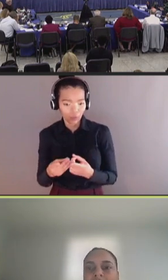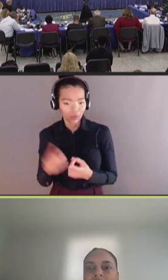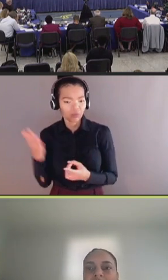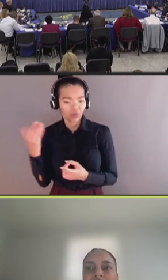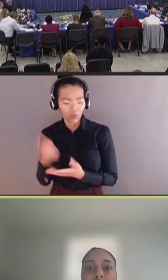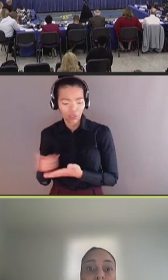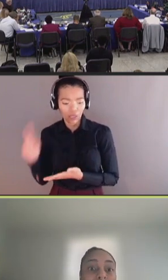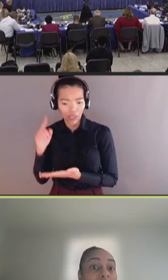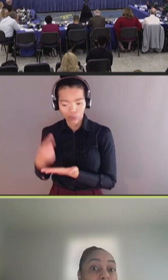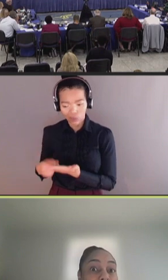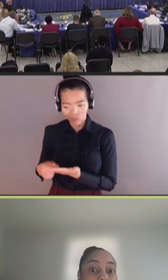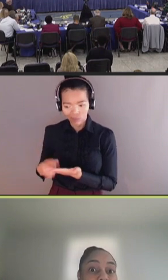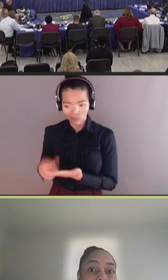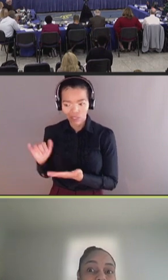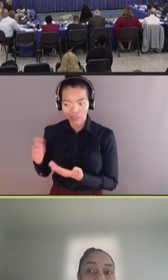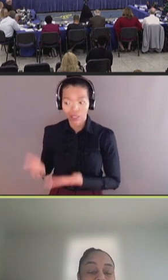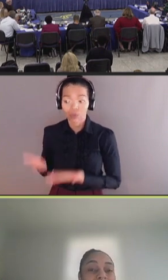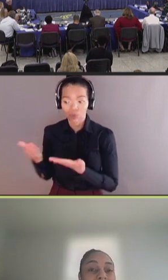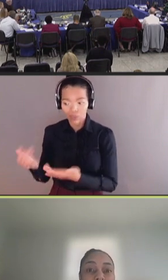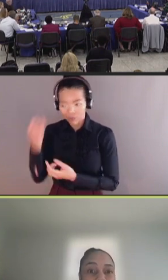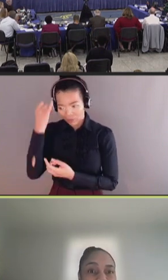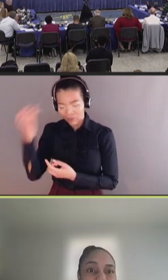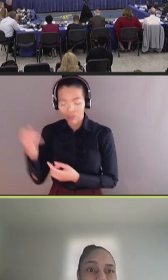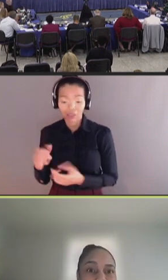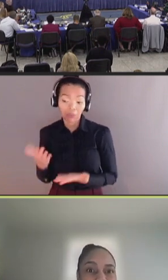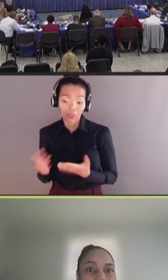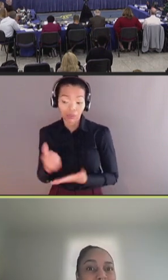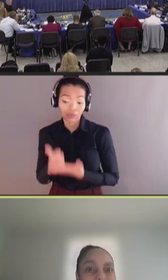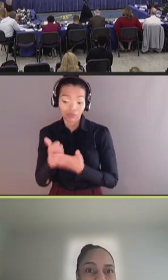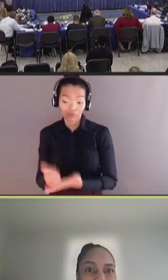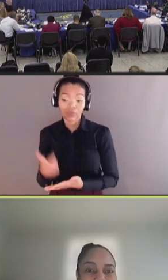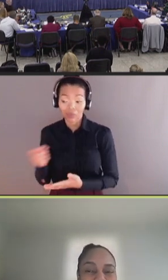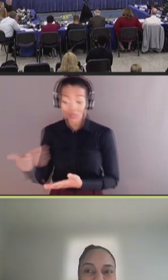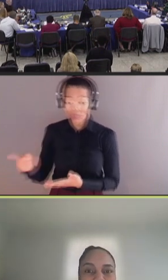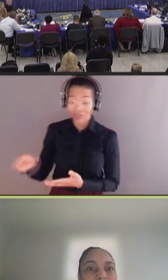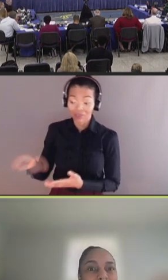that it could be helpful as they have conversations with the powers that be around